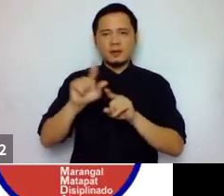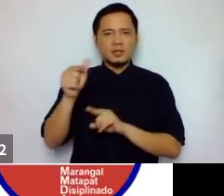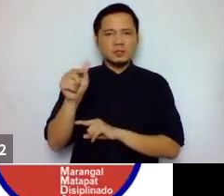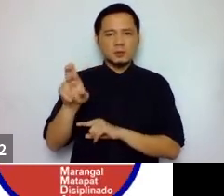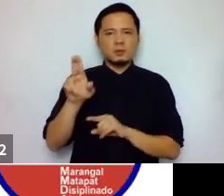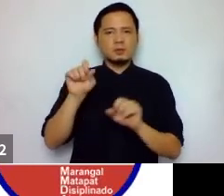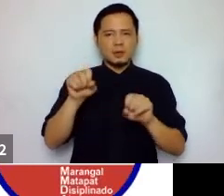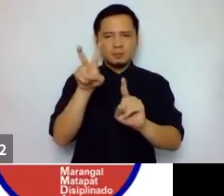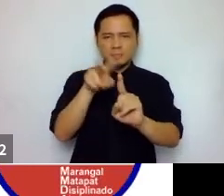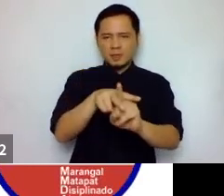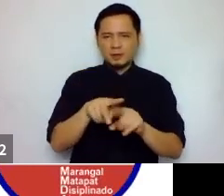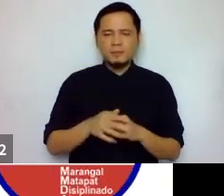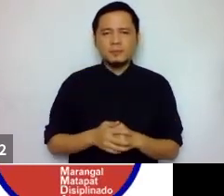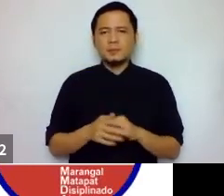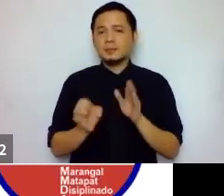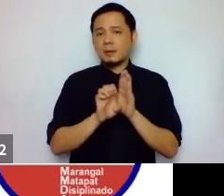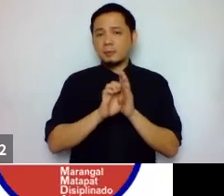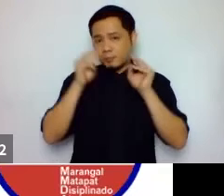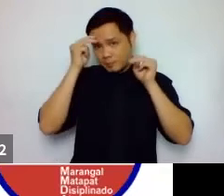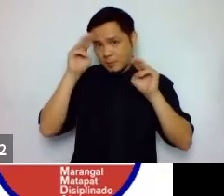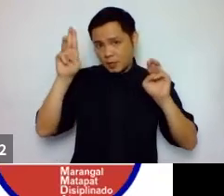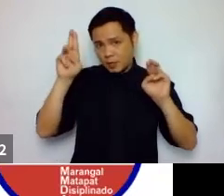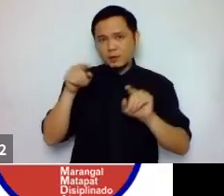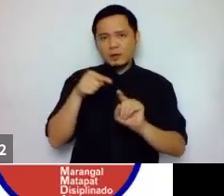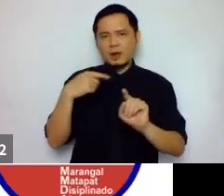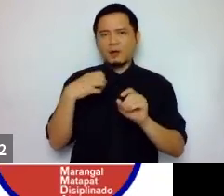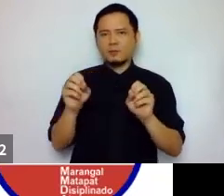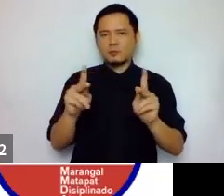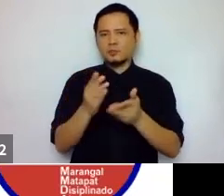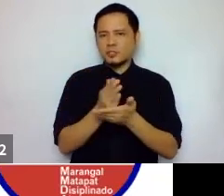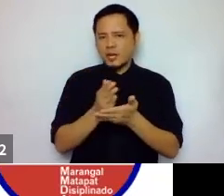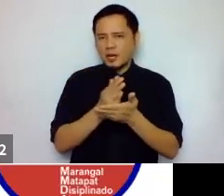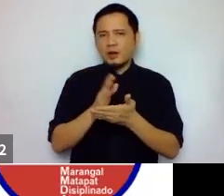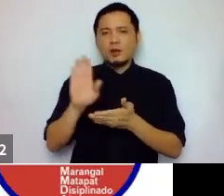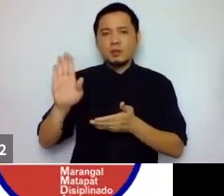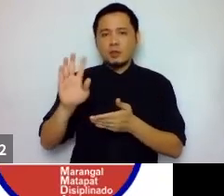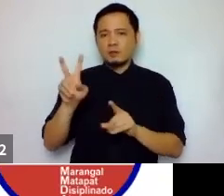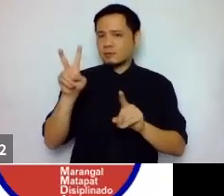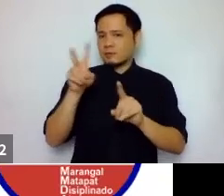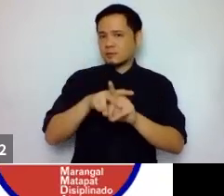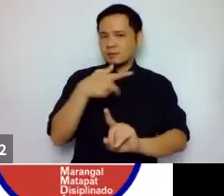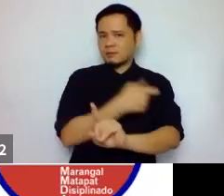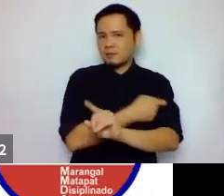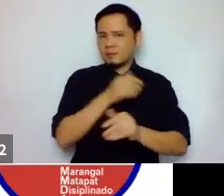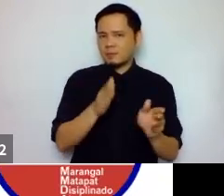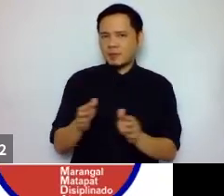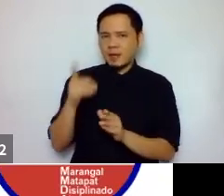So our mayors have the opportunity to share what their vaccination rollout plan is in each of their cities.